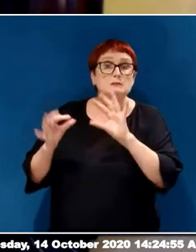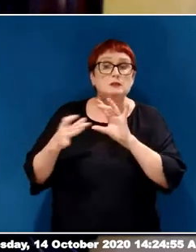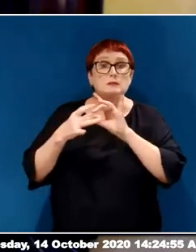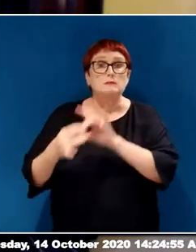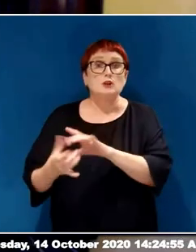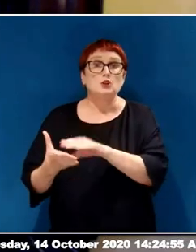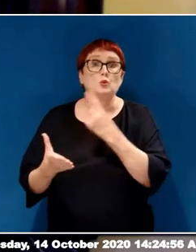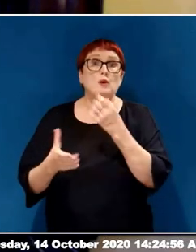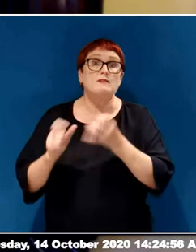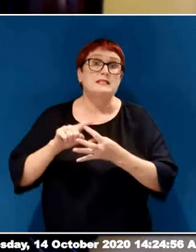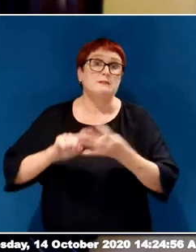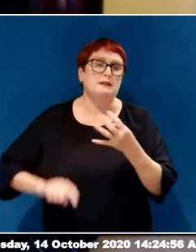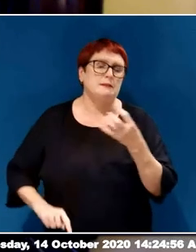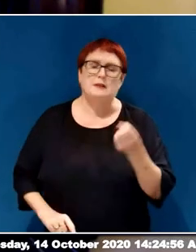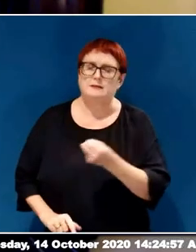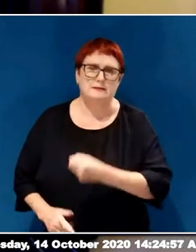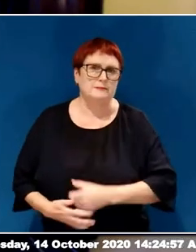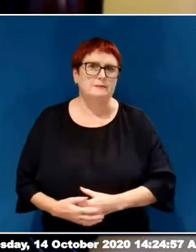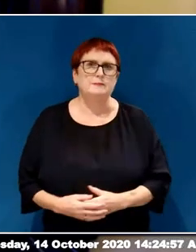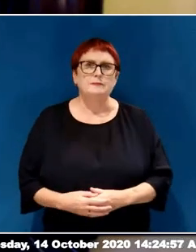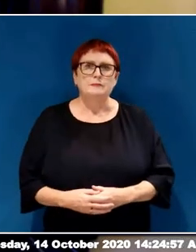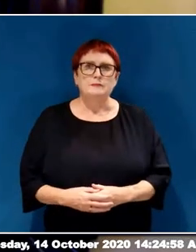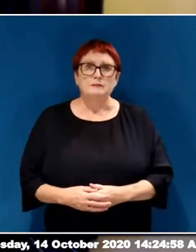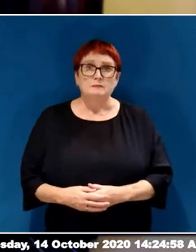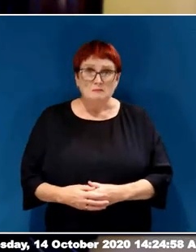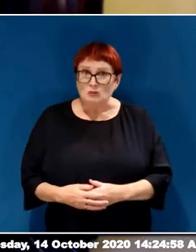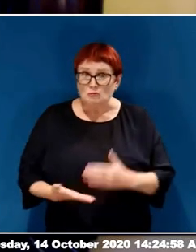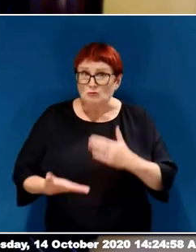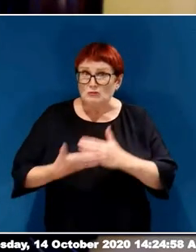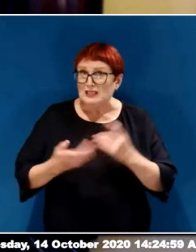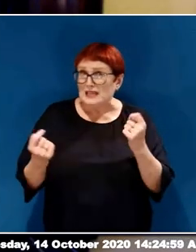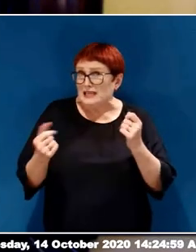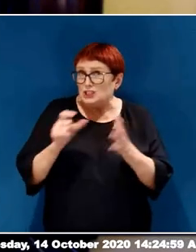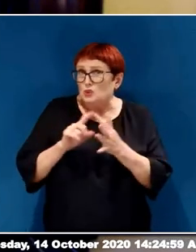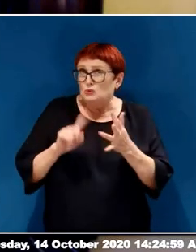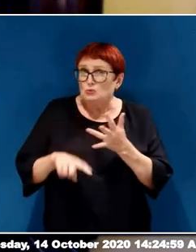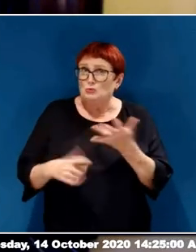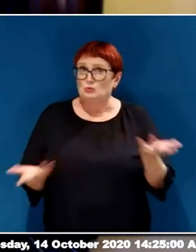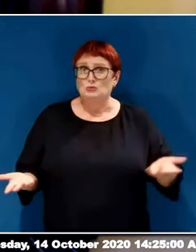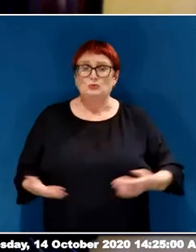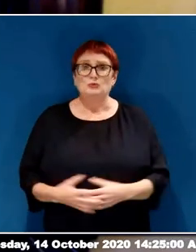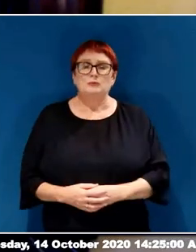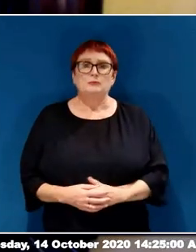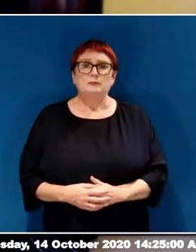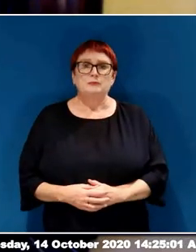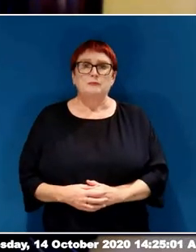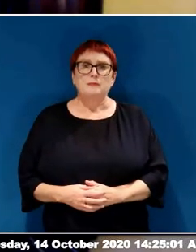A number of years ago the University of Canberra developed a suite of e-modules